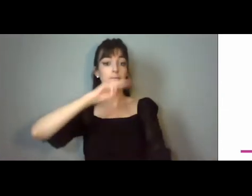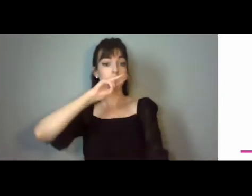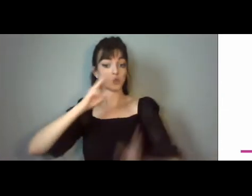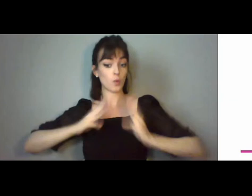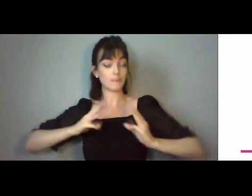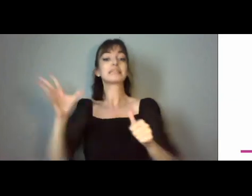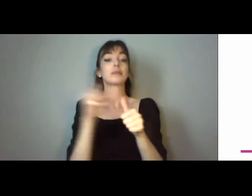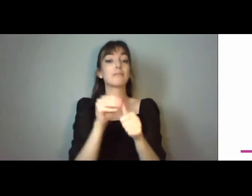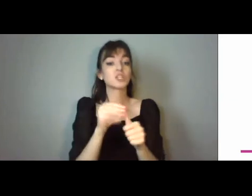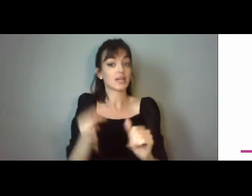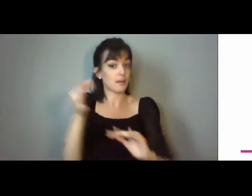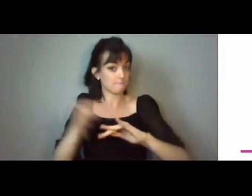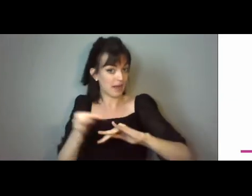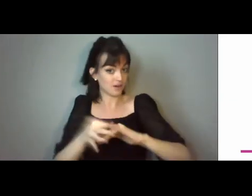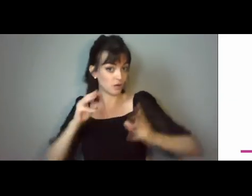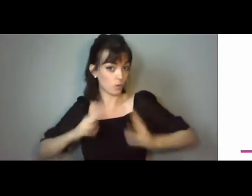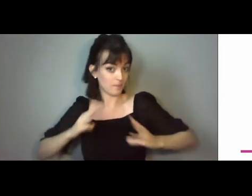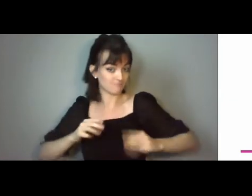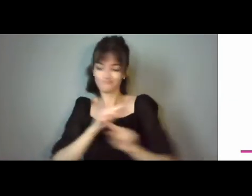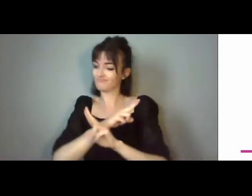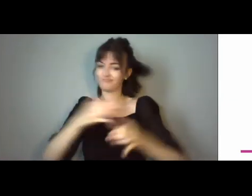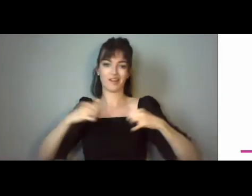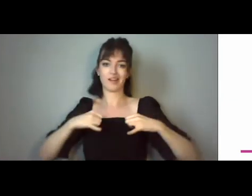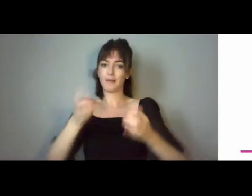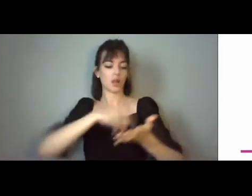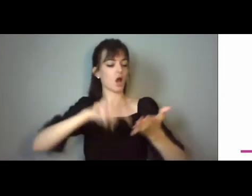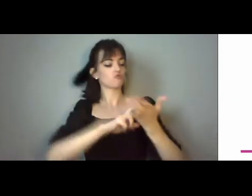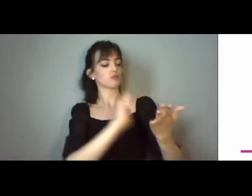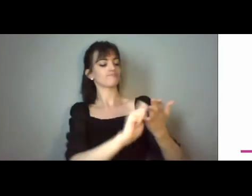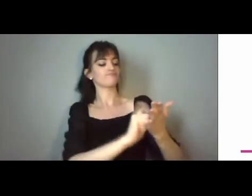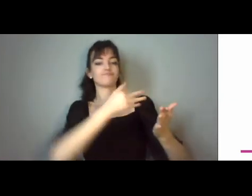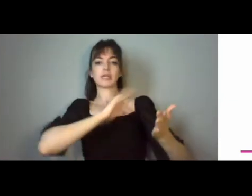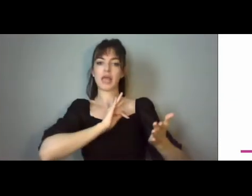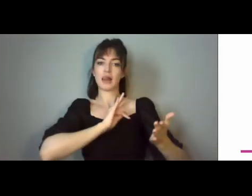were unable to enter into contracts, administer property, or exercise rights